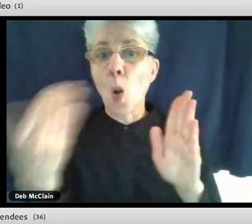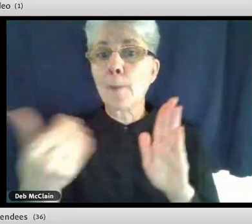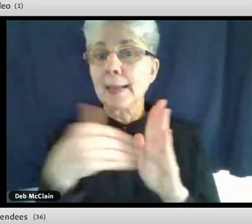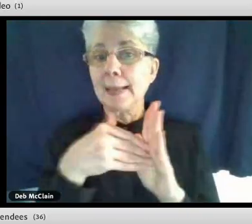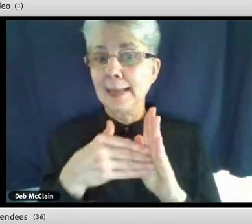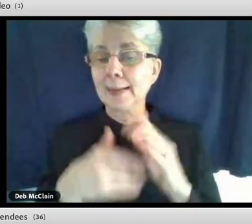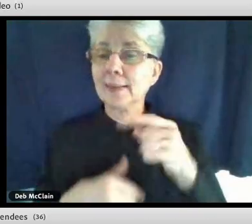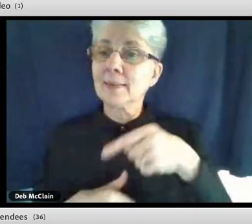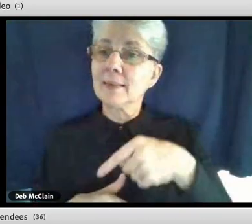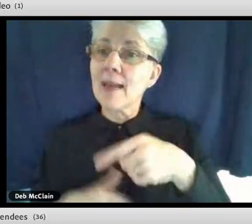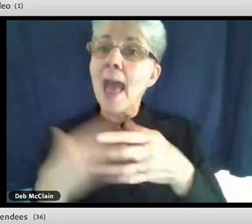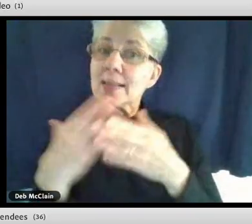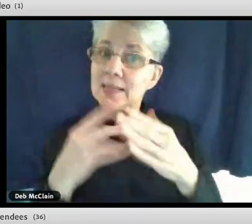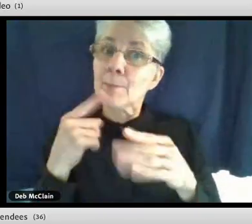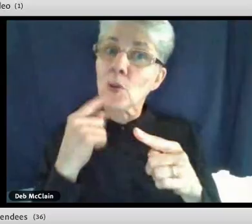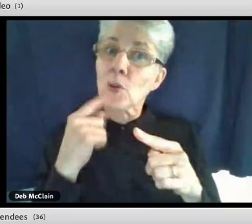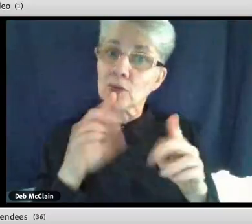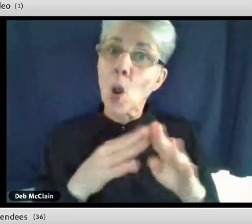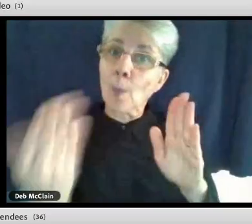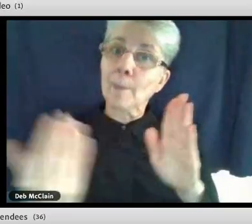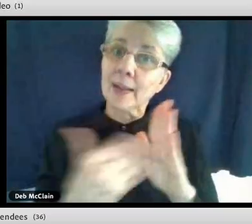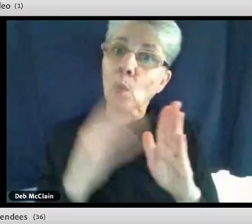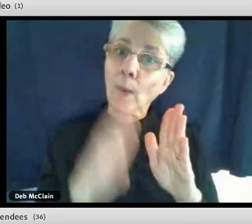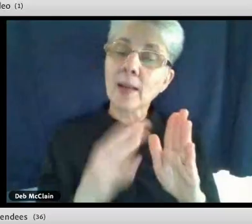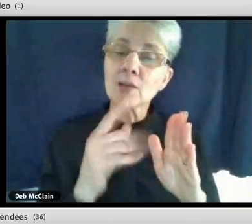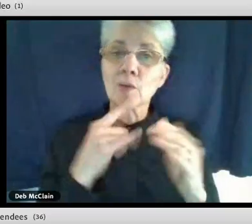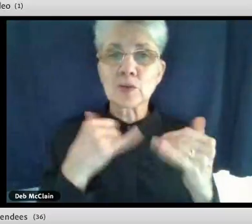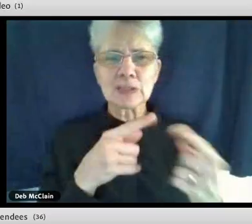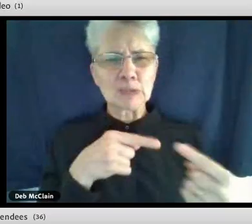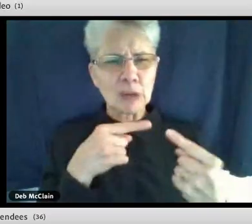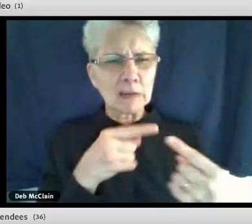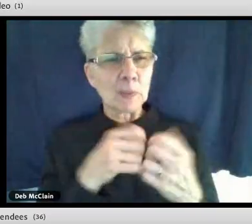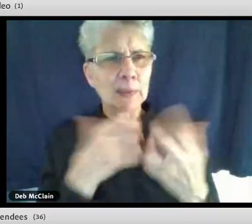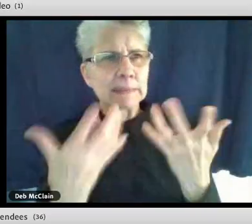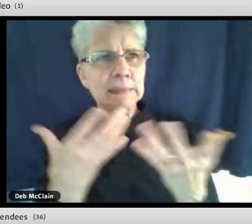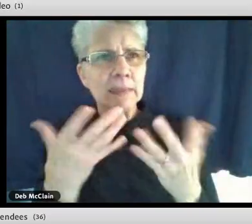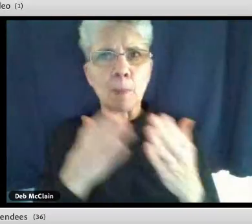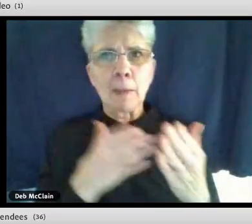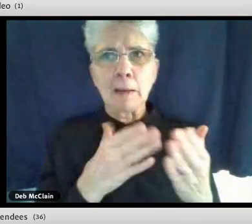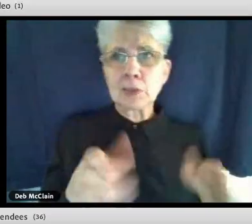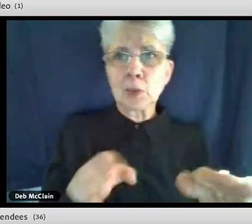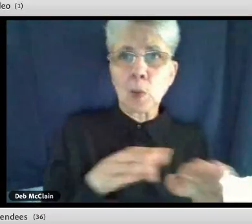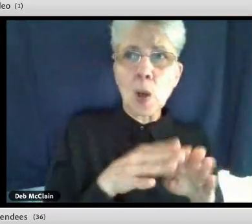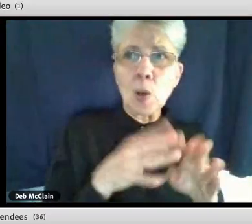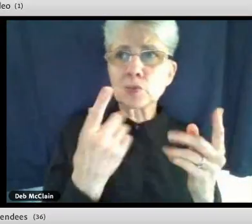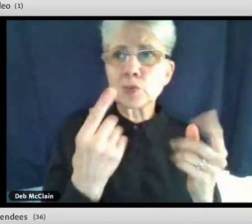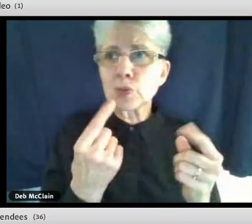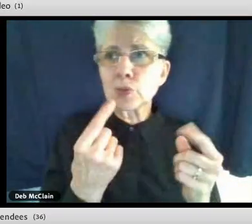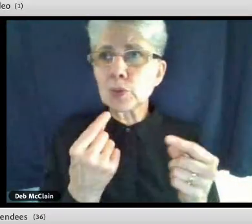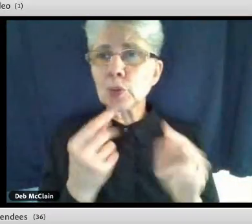They've got information on preparing to reopen because at some point, you are going to have to reopen. So if you're still struggling with, you know,